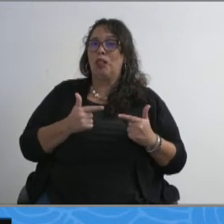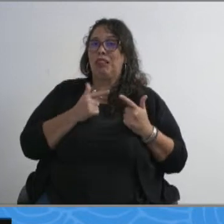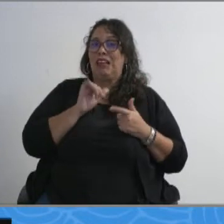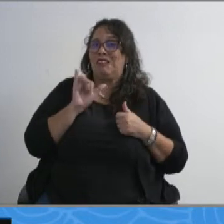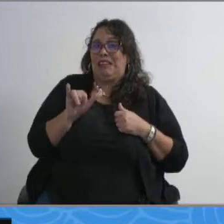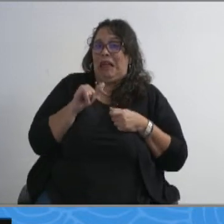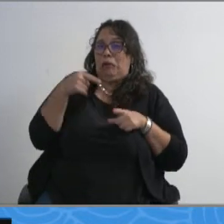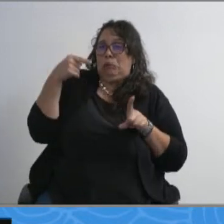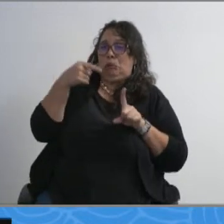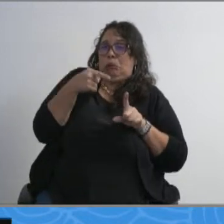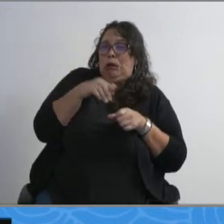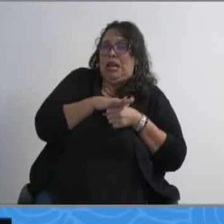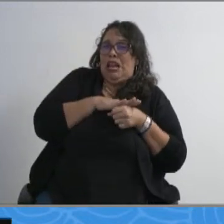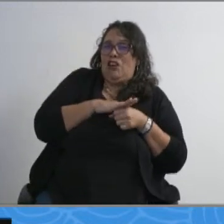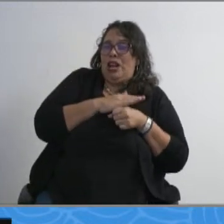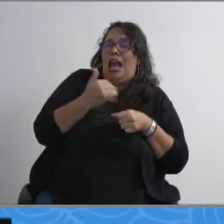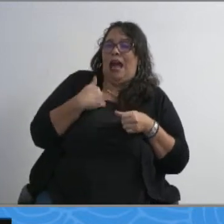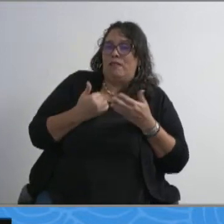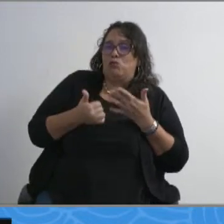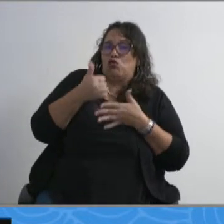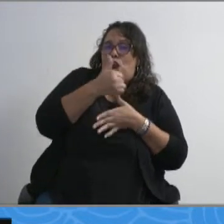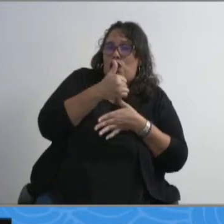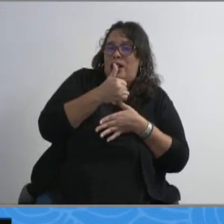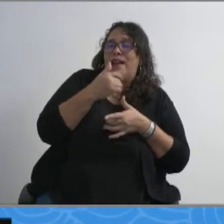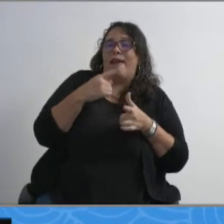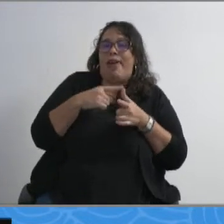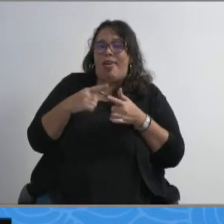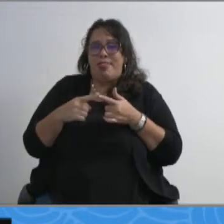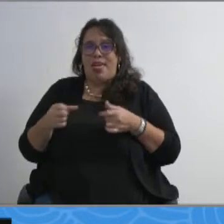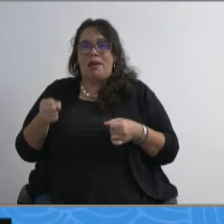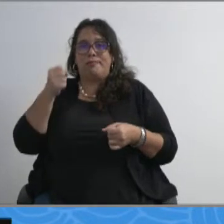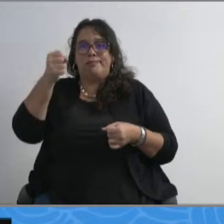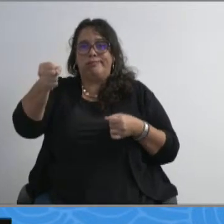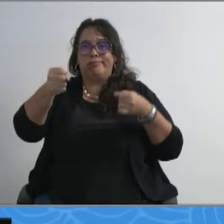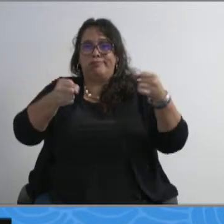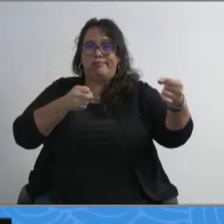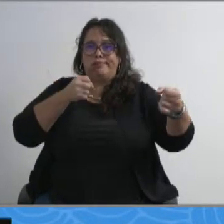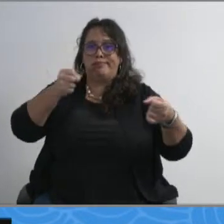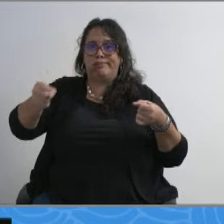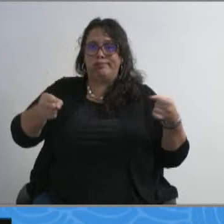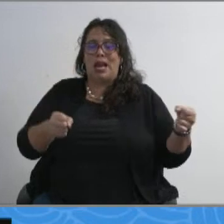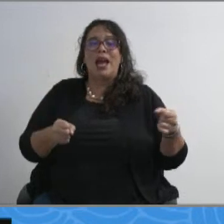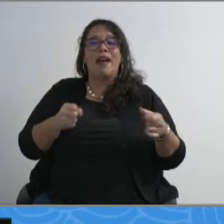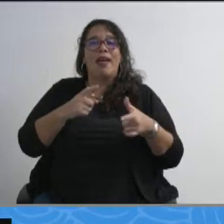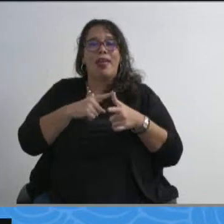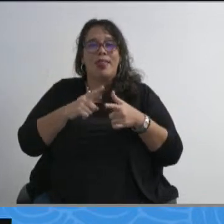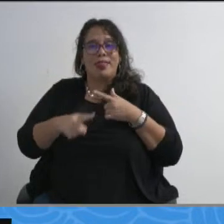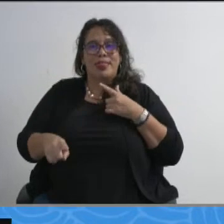And then continuing K-8 students are placed. And then students with siblings. And then the rest of the school,